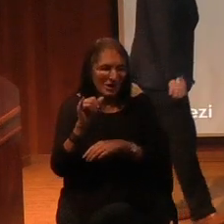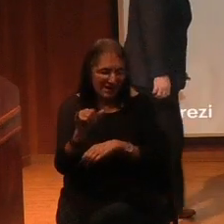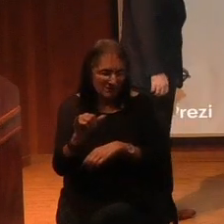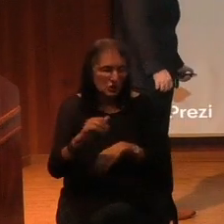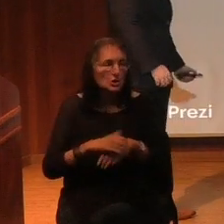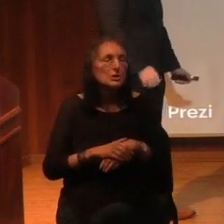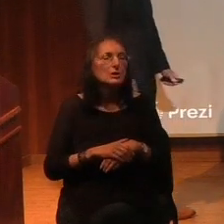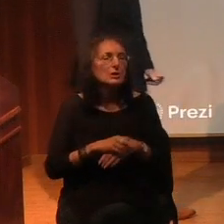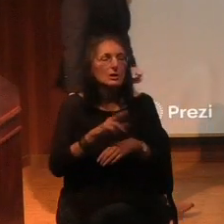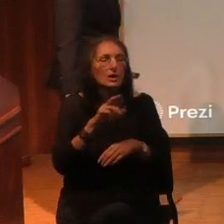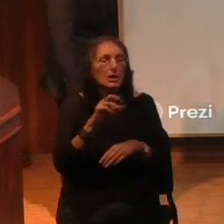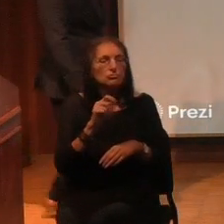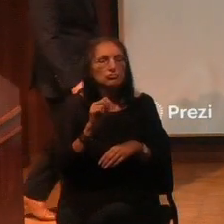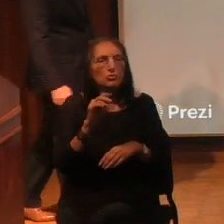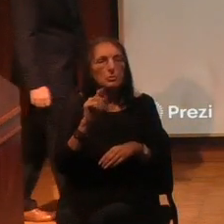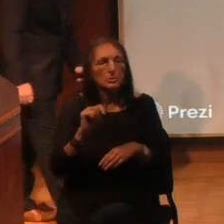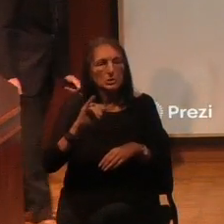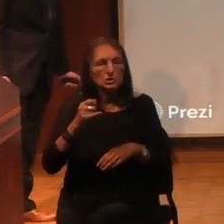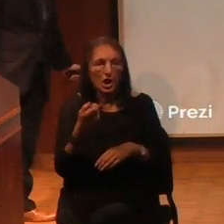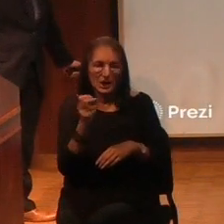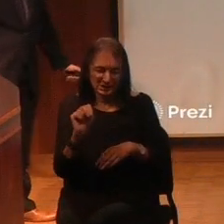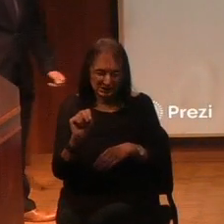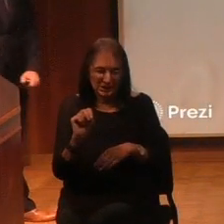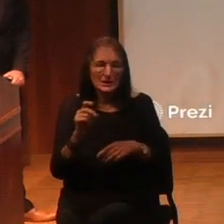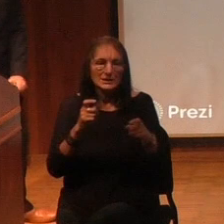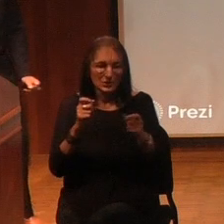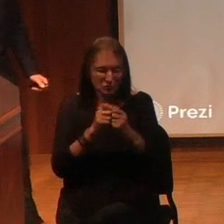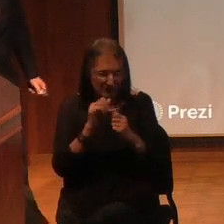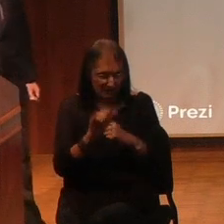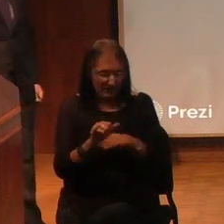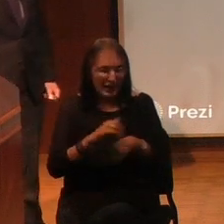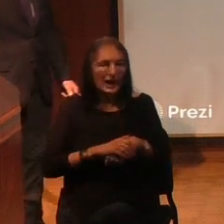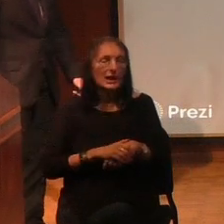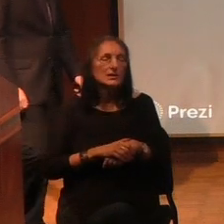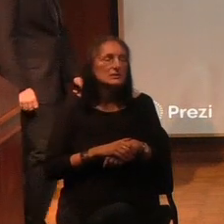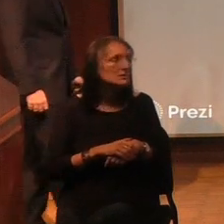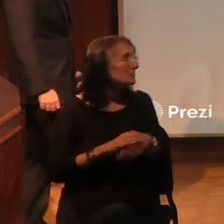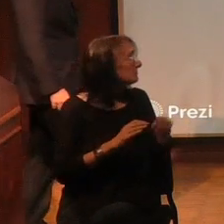The film 12 Monkeys by Terry Gilliam from '95 is an example of Fixed Timeline.